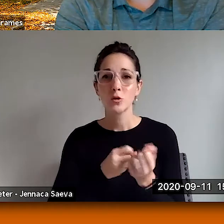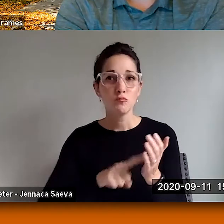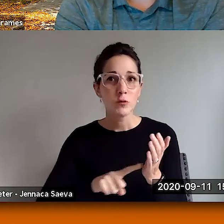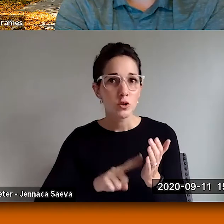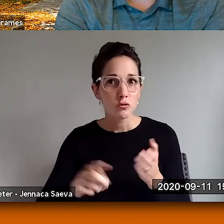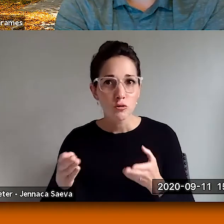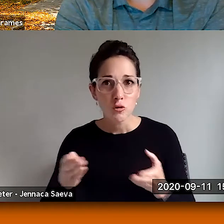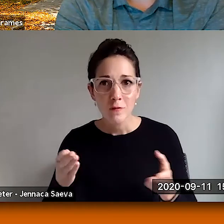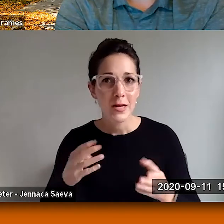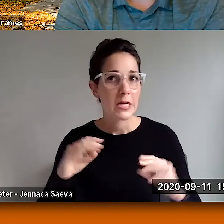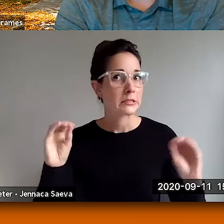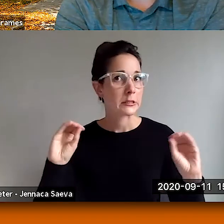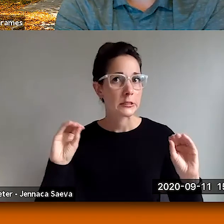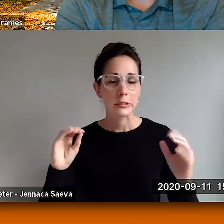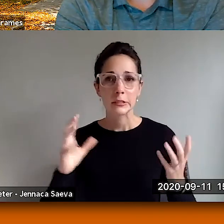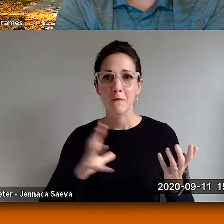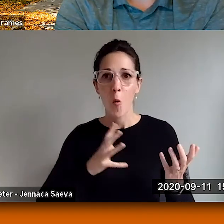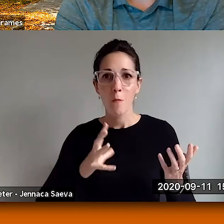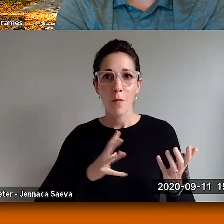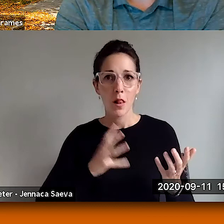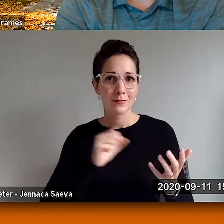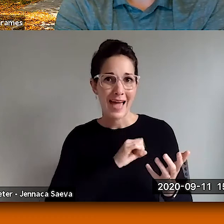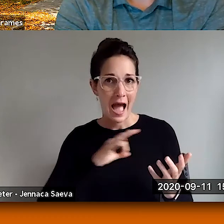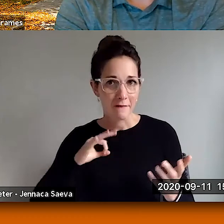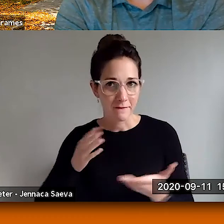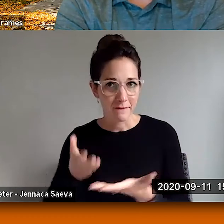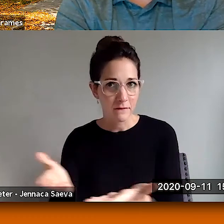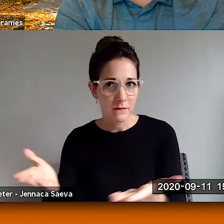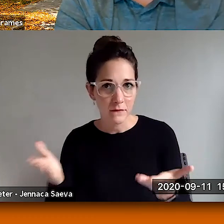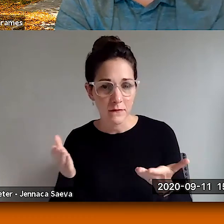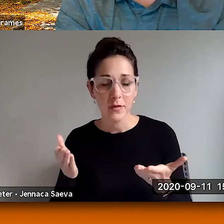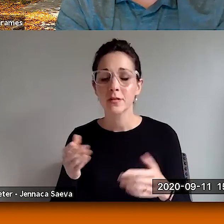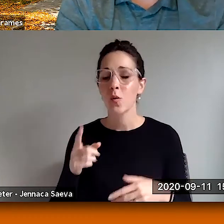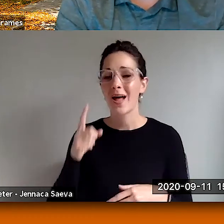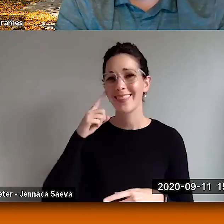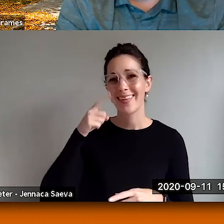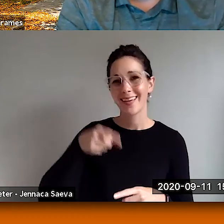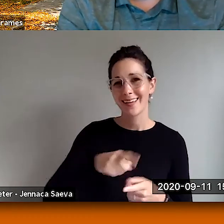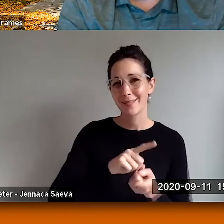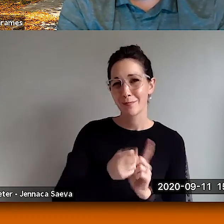So I think they're saying if their institution doesn't have--